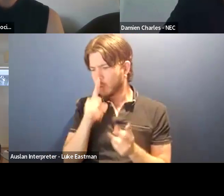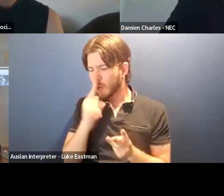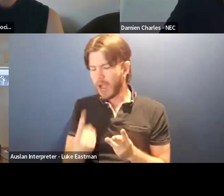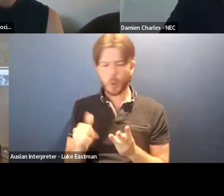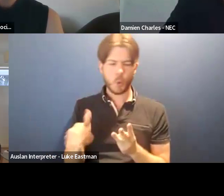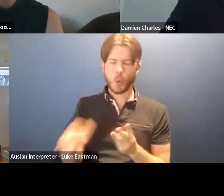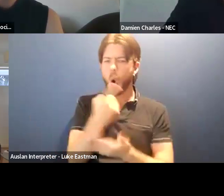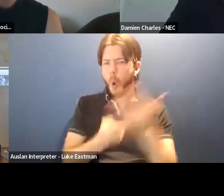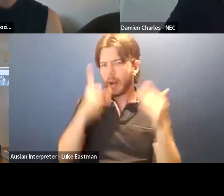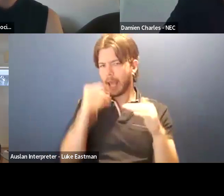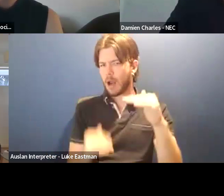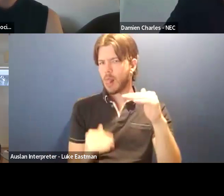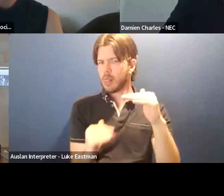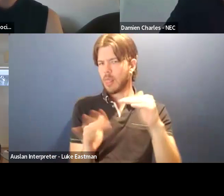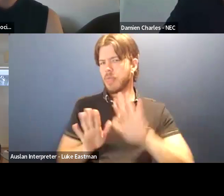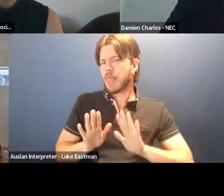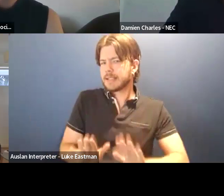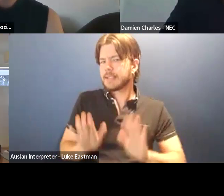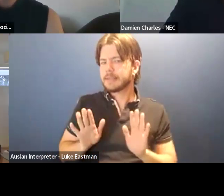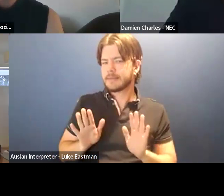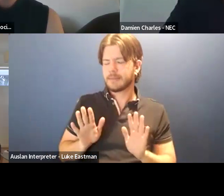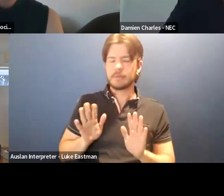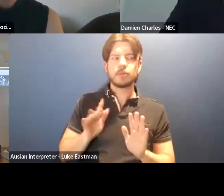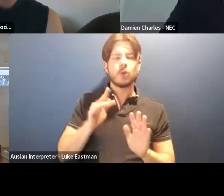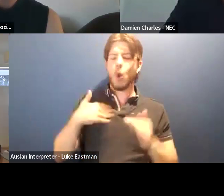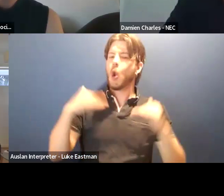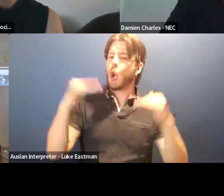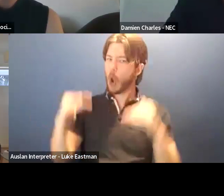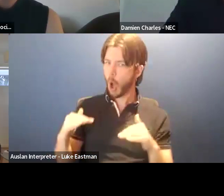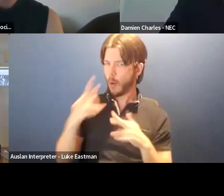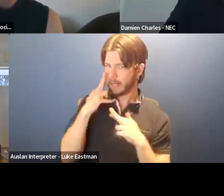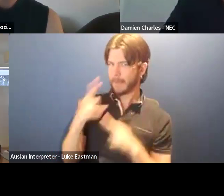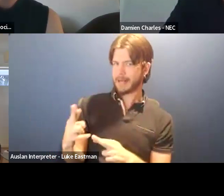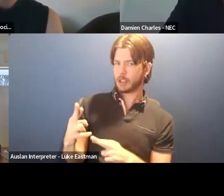whether it's in the workplace or in a